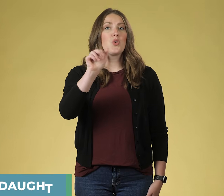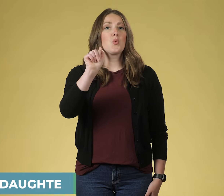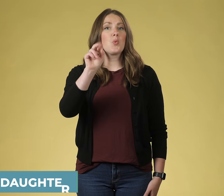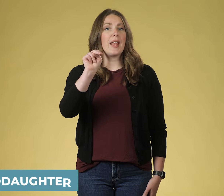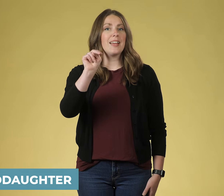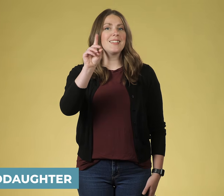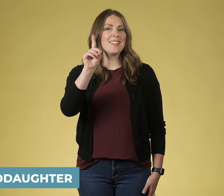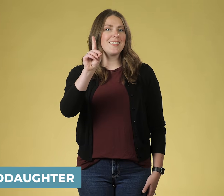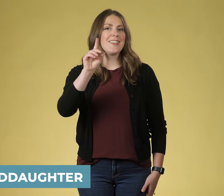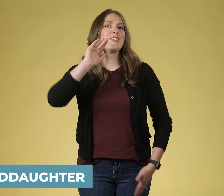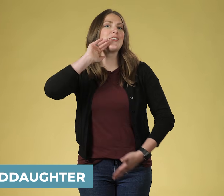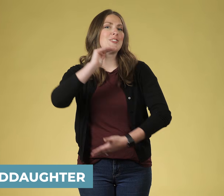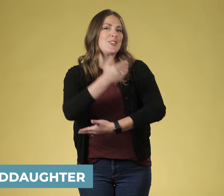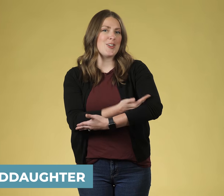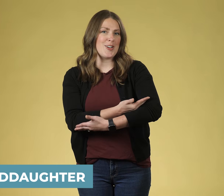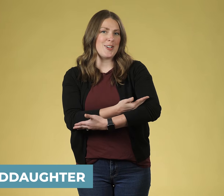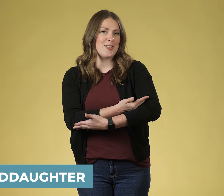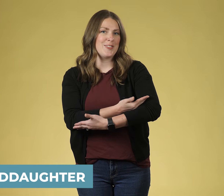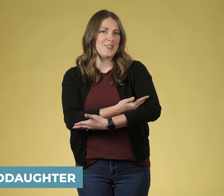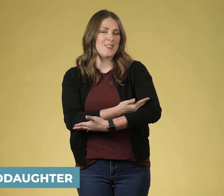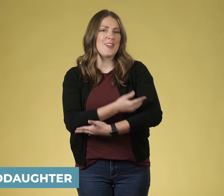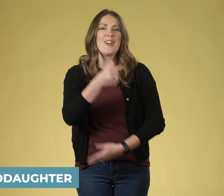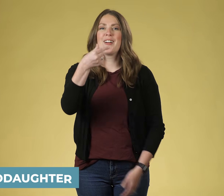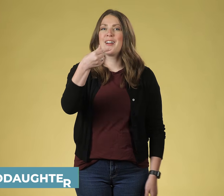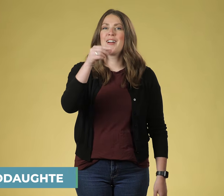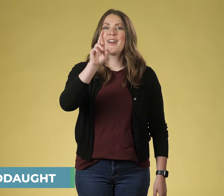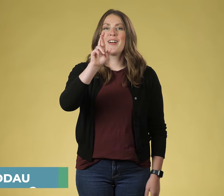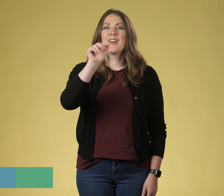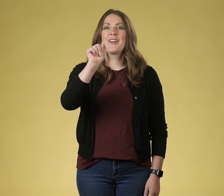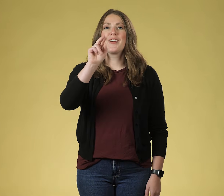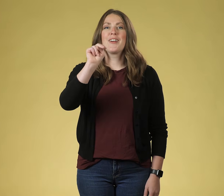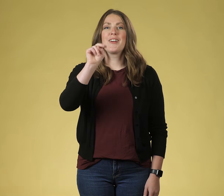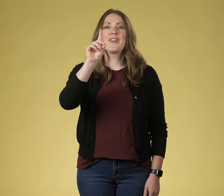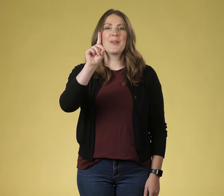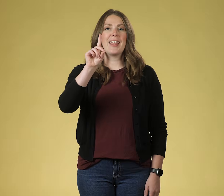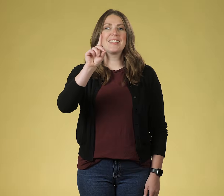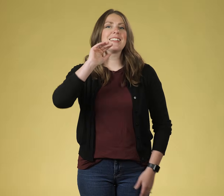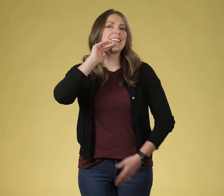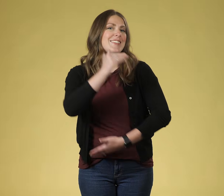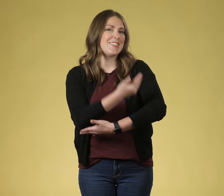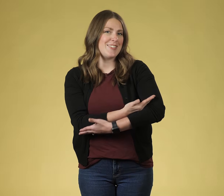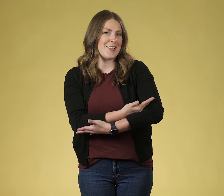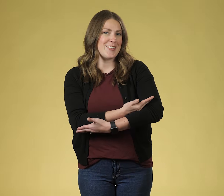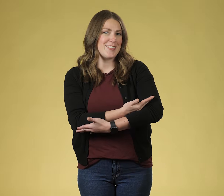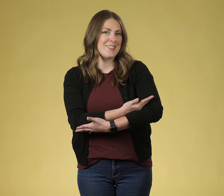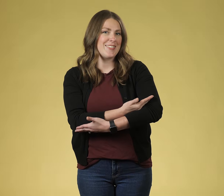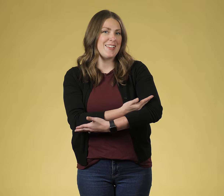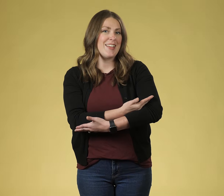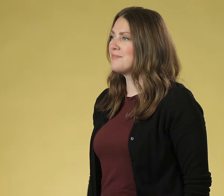Grand daughter.